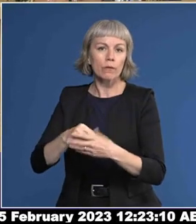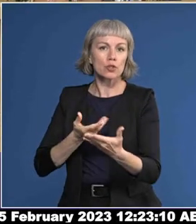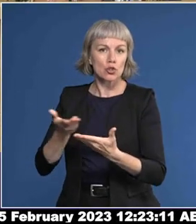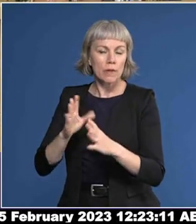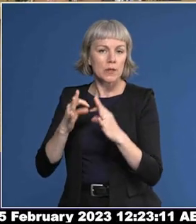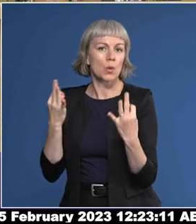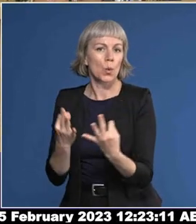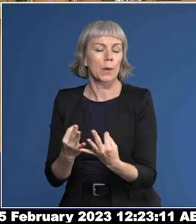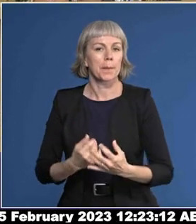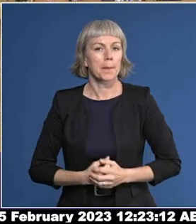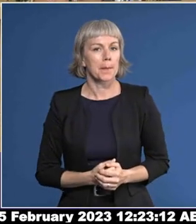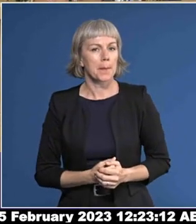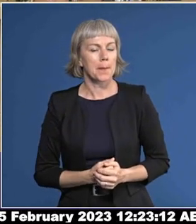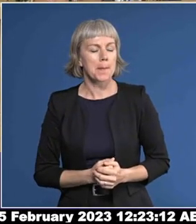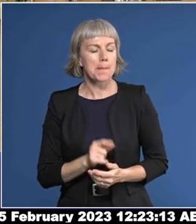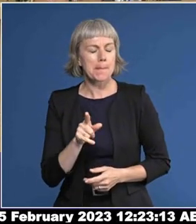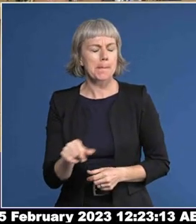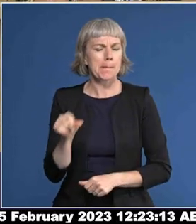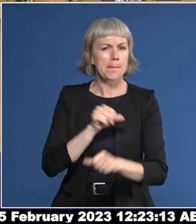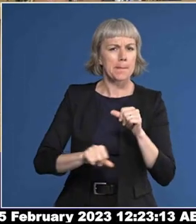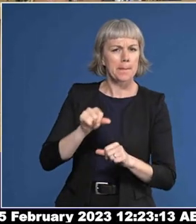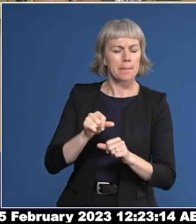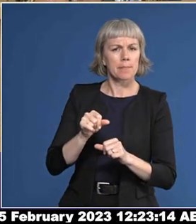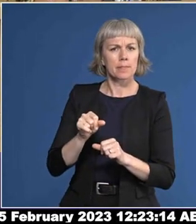But the person that was the former CEO, they themselves have never